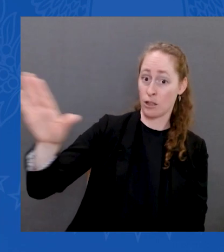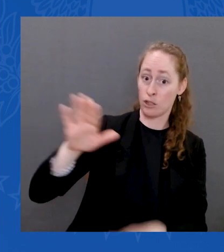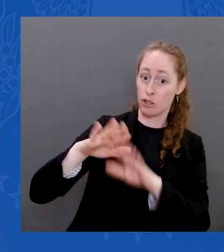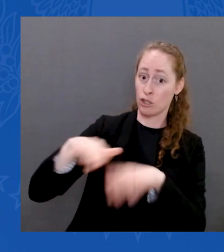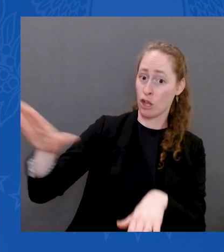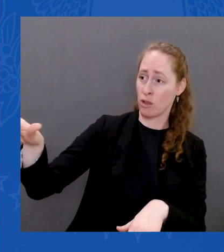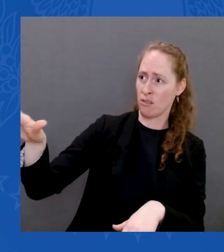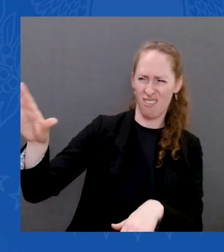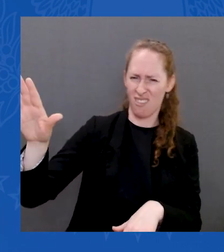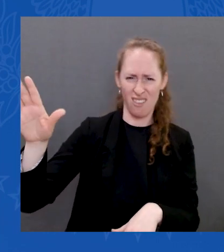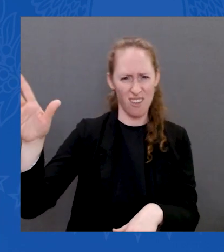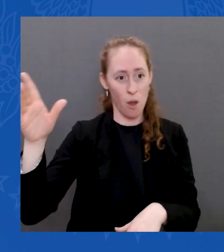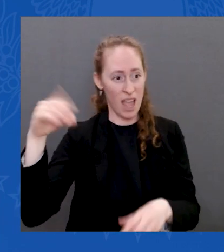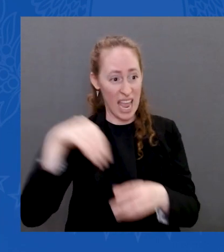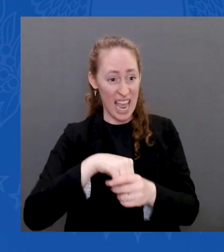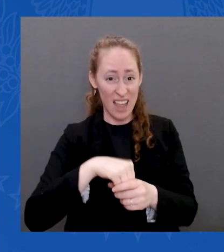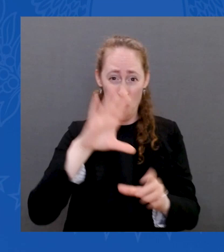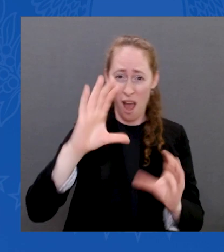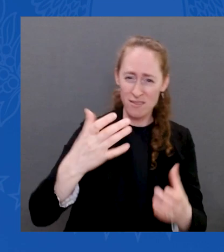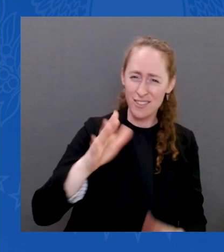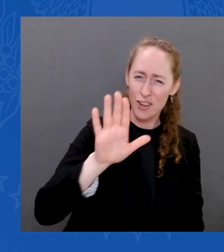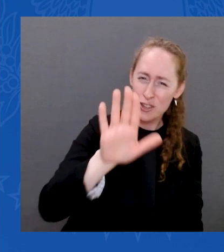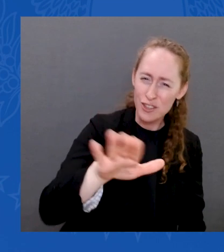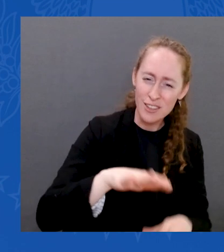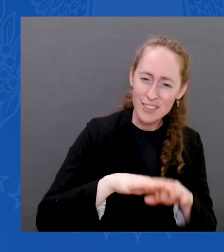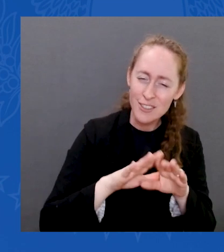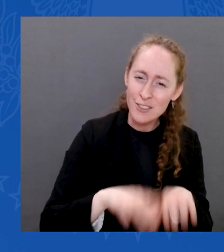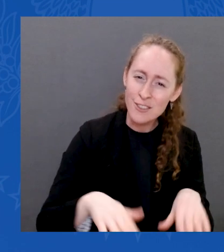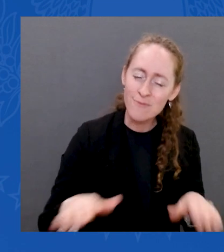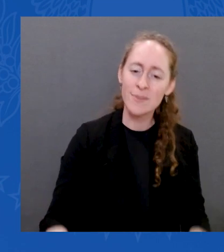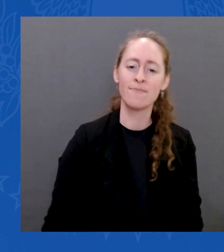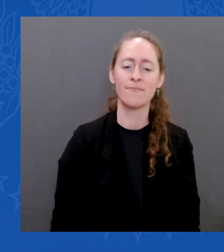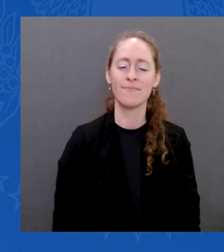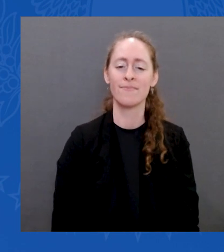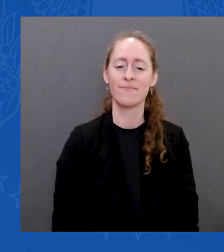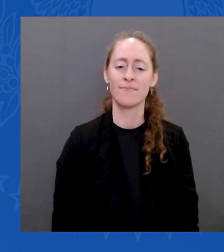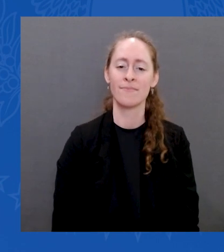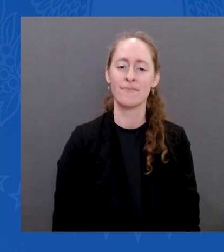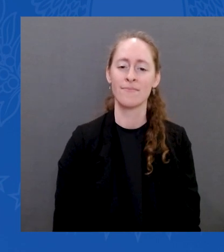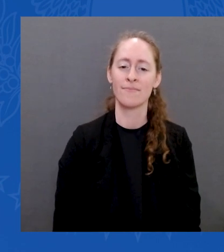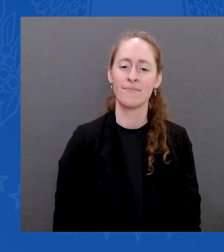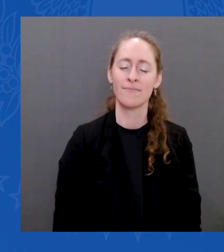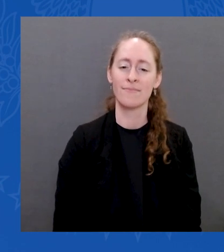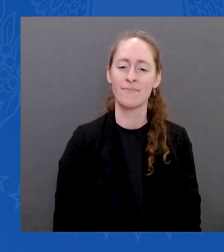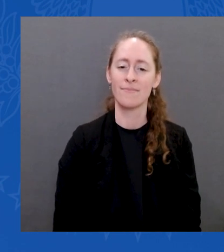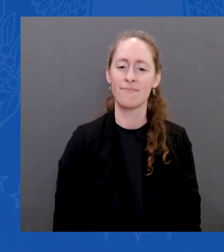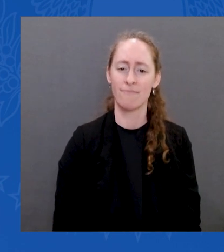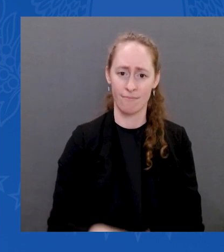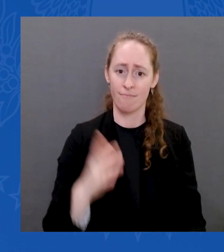You represent a profession that helps them gain the confidence -- a confidence they believe they can do anything.